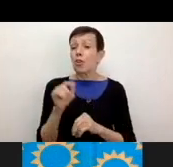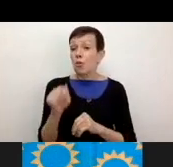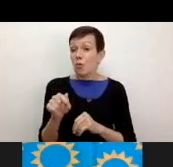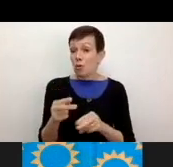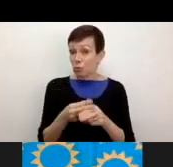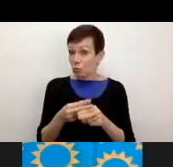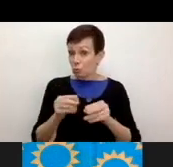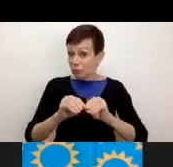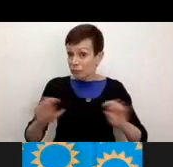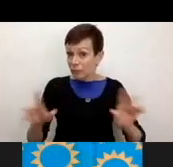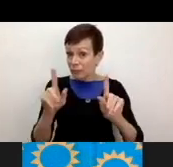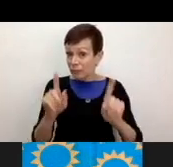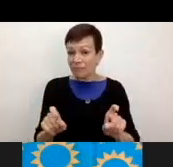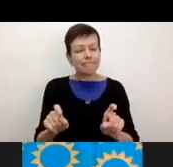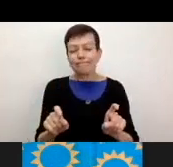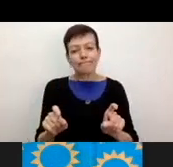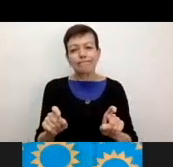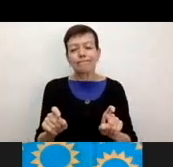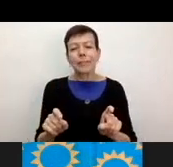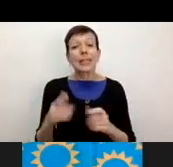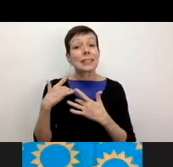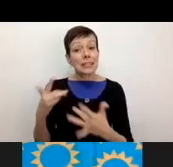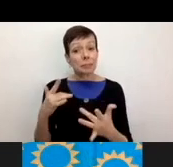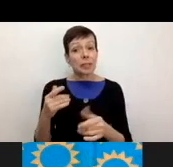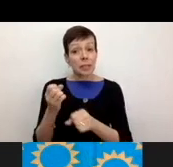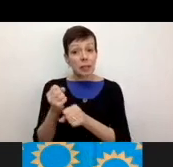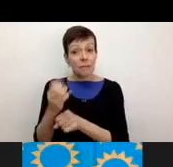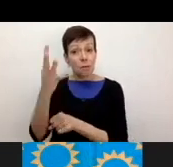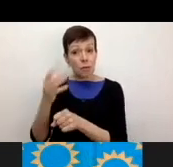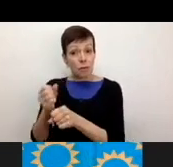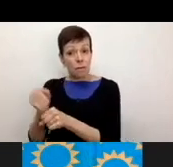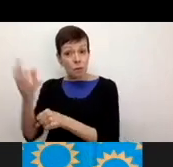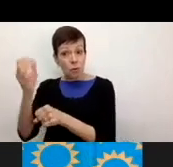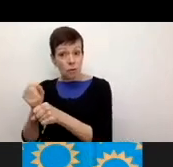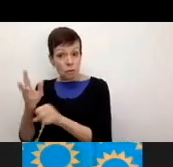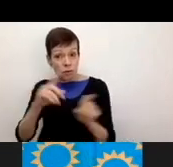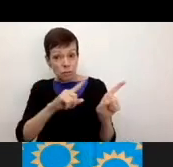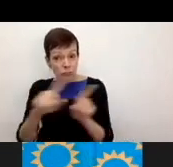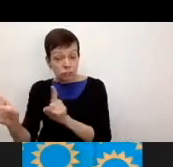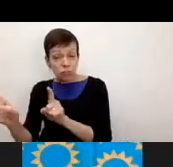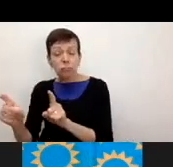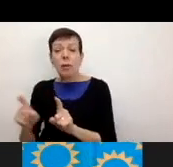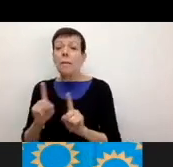At best, we run that every couple of years, every four years. But what we are trying to do right now is capture information, both from organizations